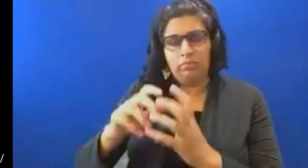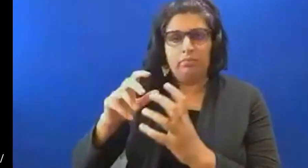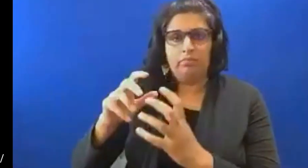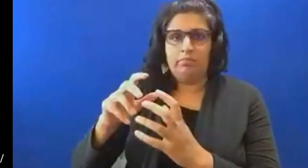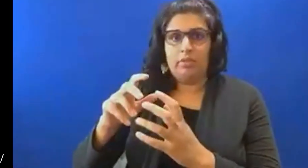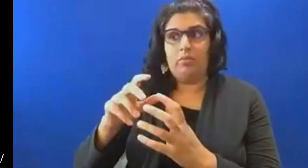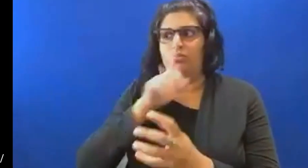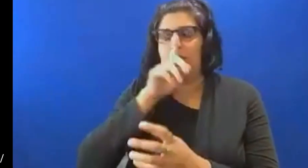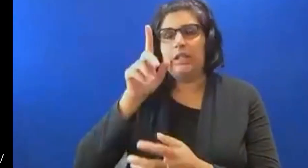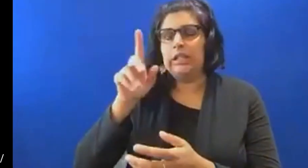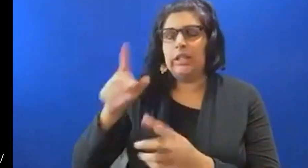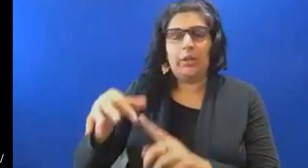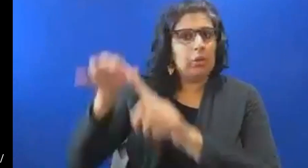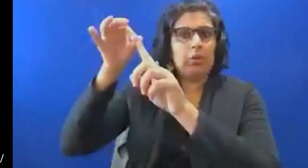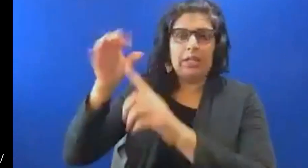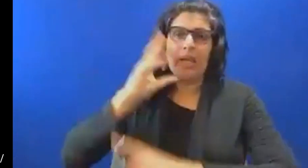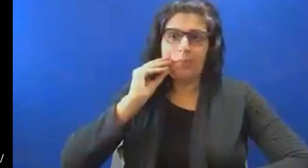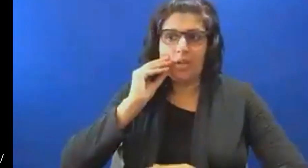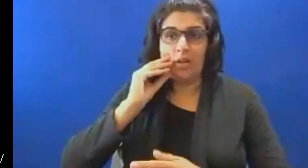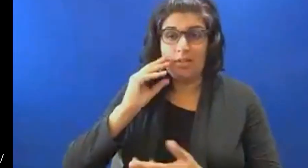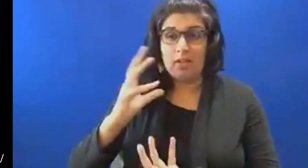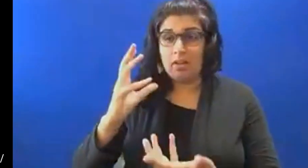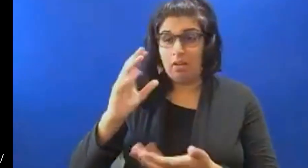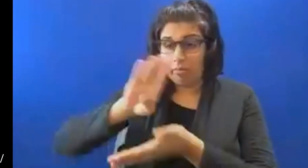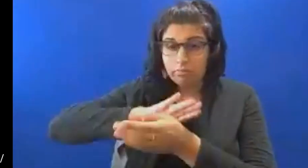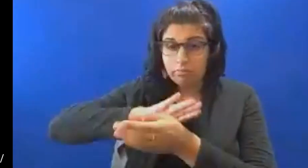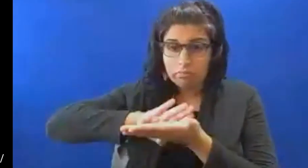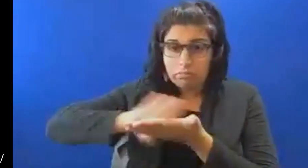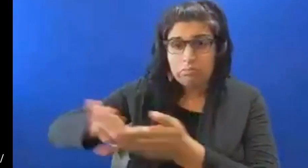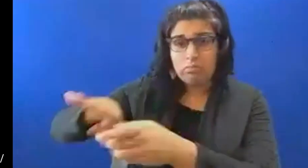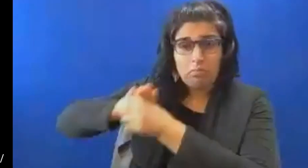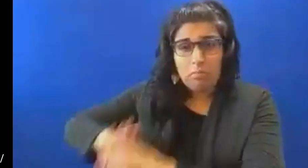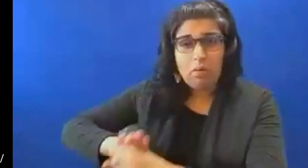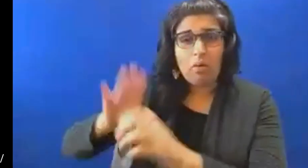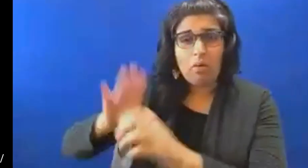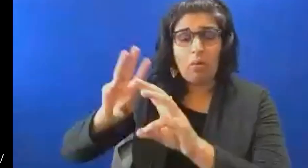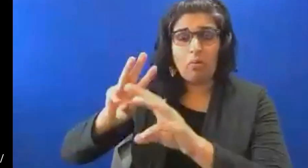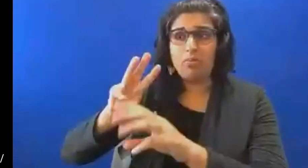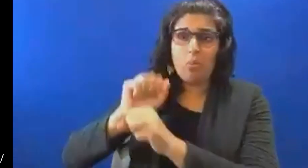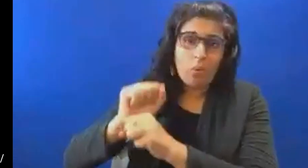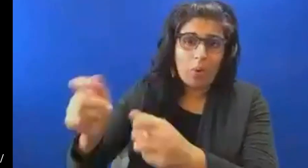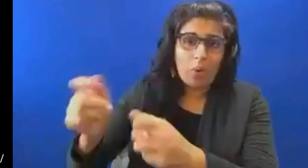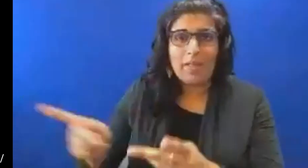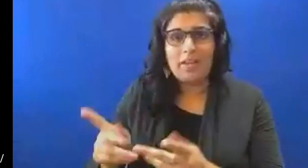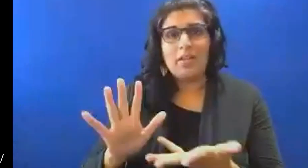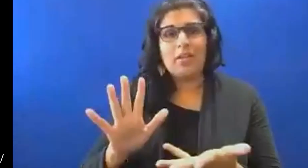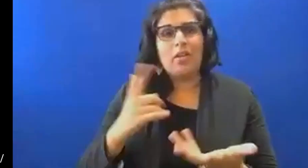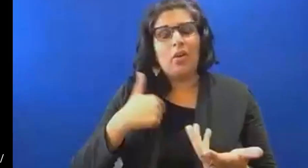It's so important to recognize and to design against to design for those folks.